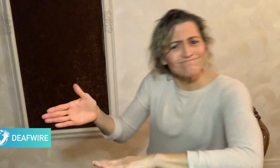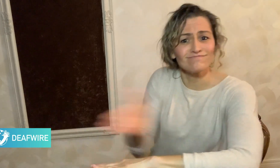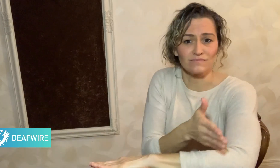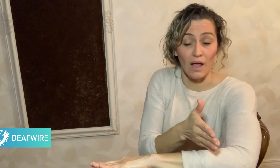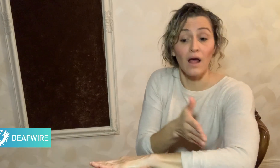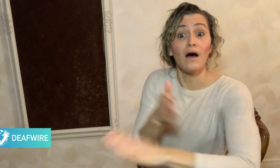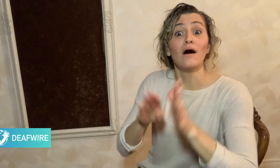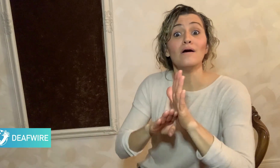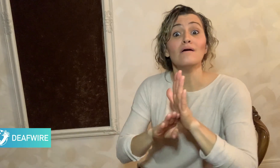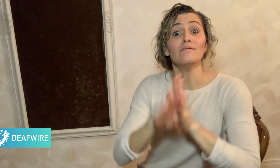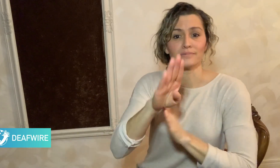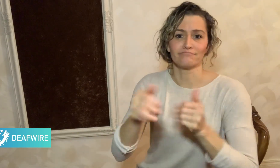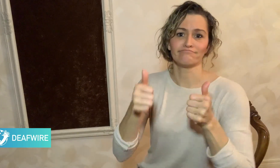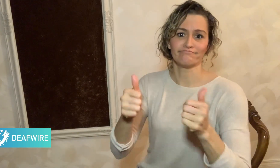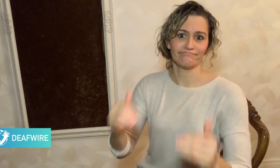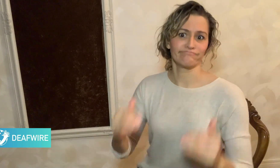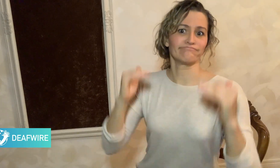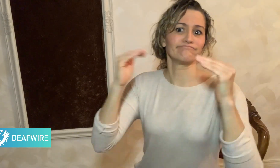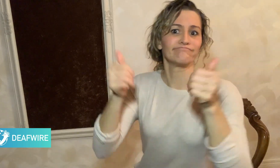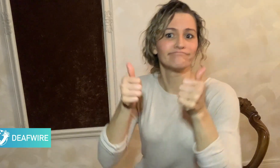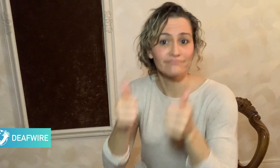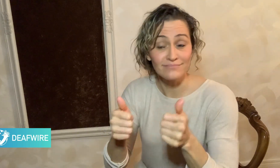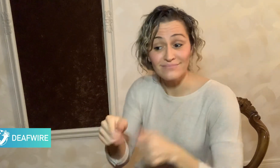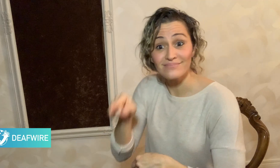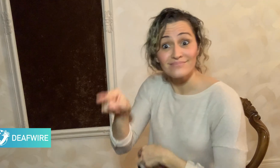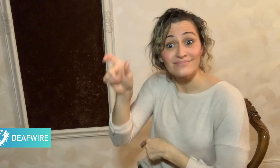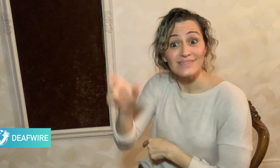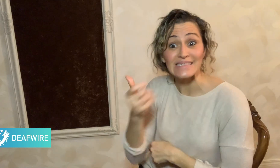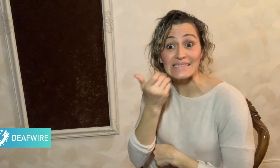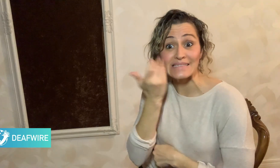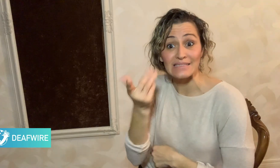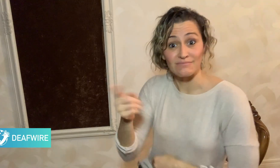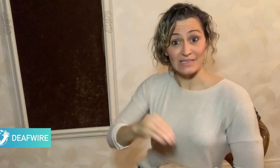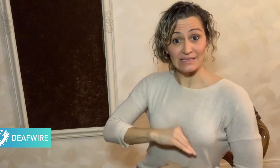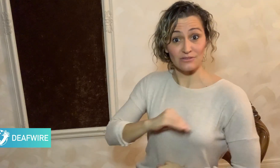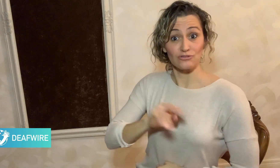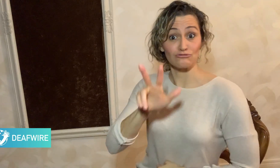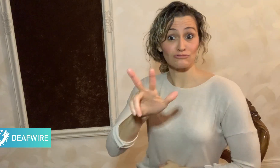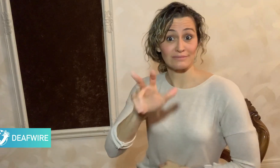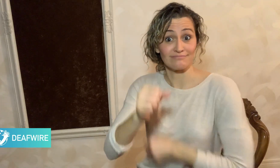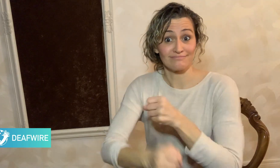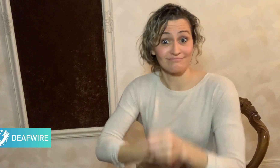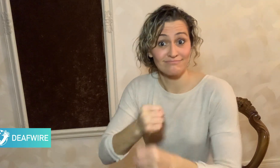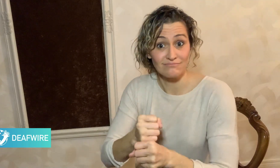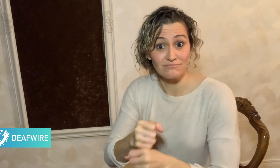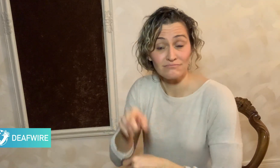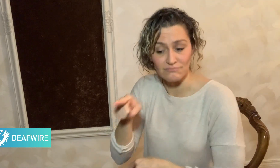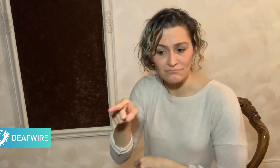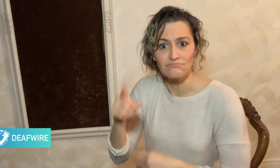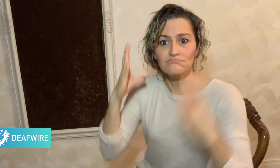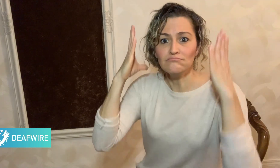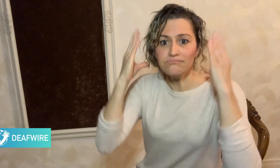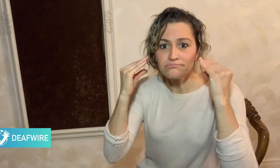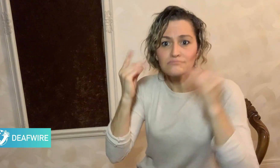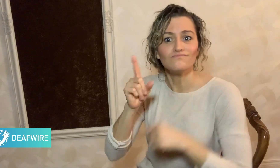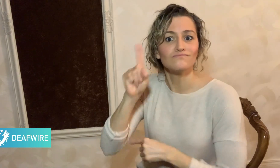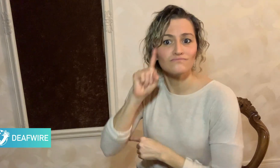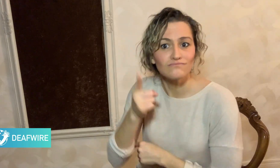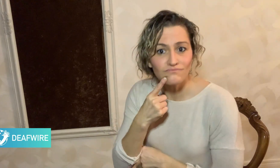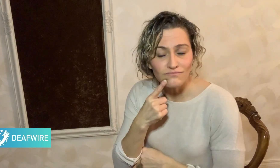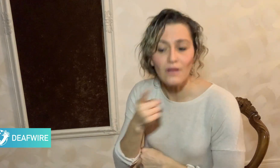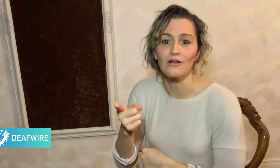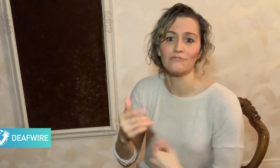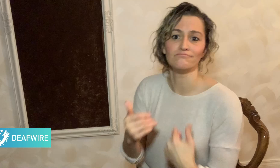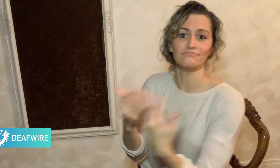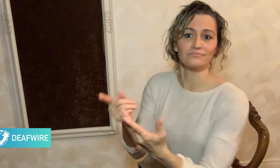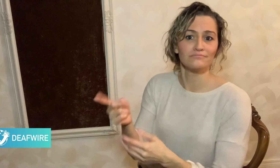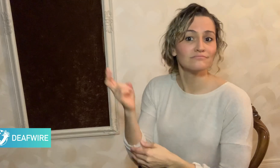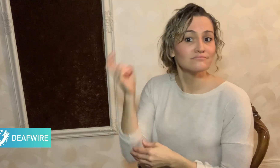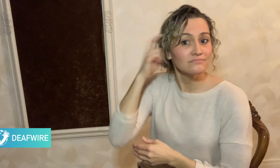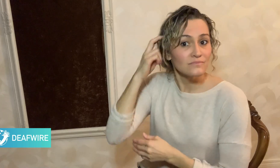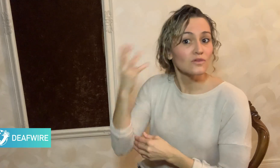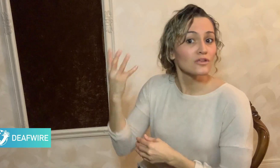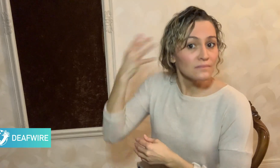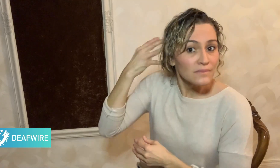Cecilia received a CI after she became Deaf at 3 years old,